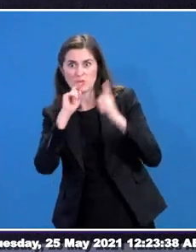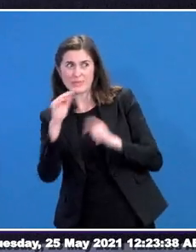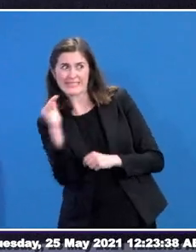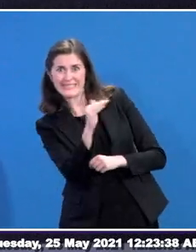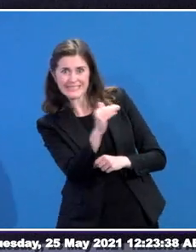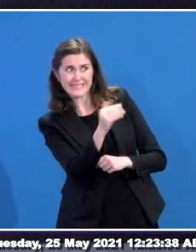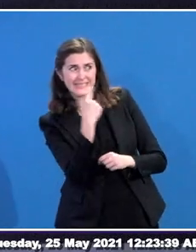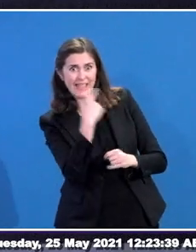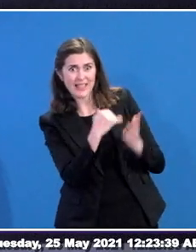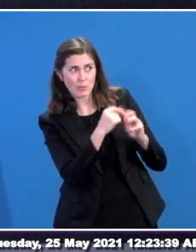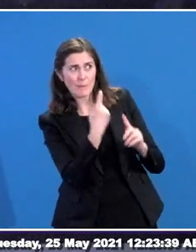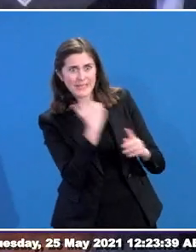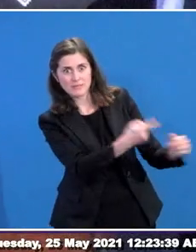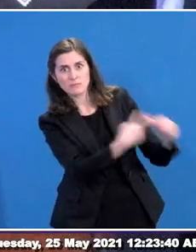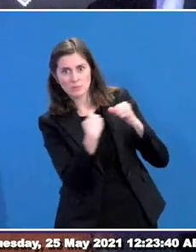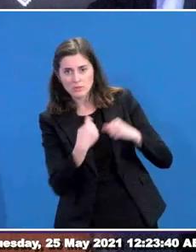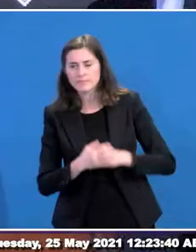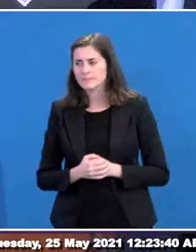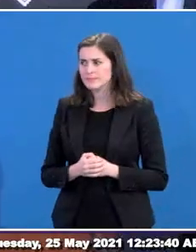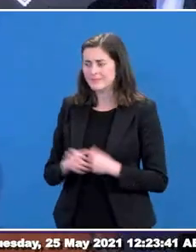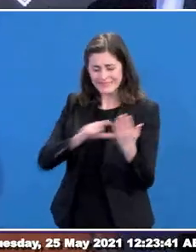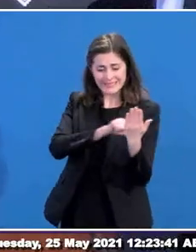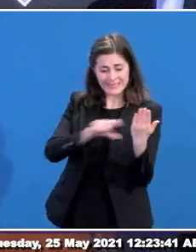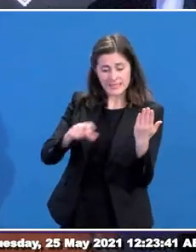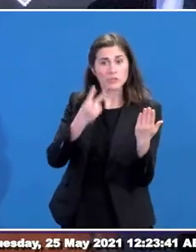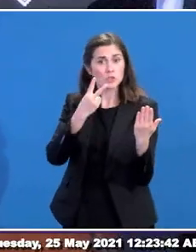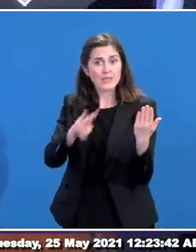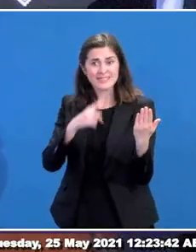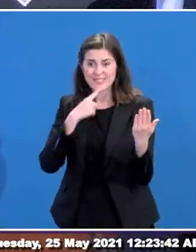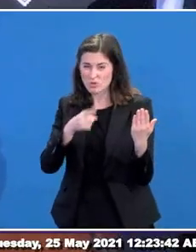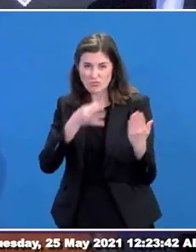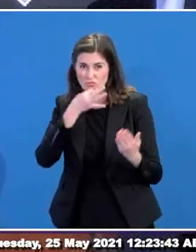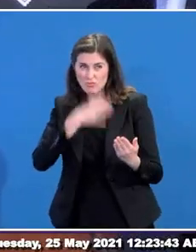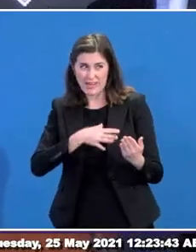But you say at paragraph 20 in your statement you rarely, if ever, heard back, (CROSSTALK)